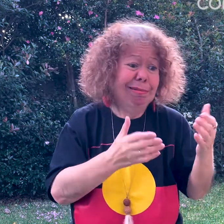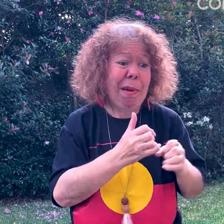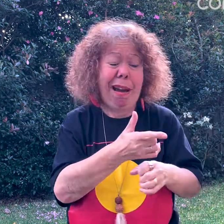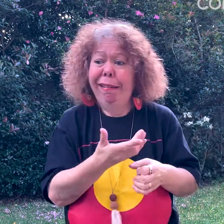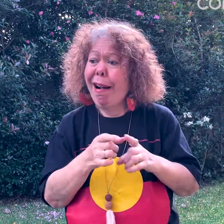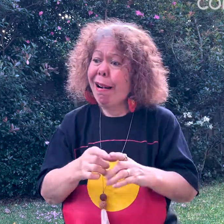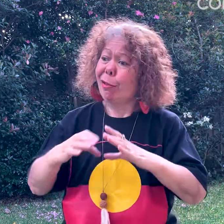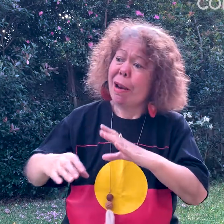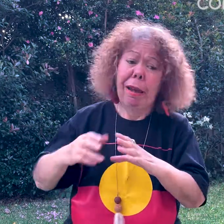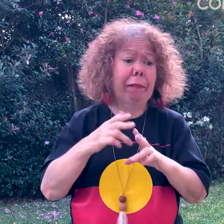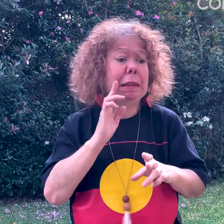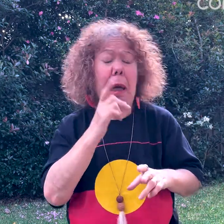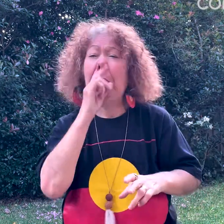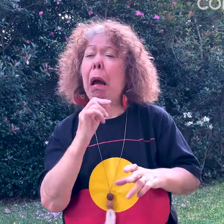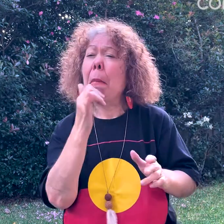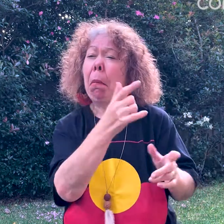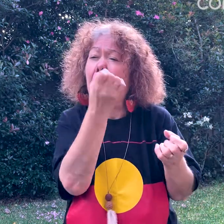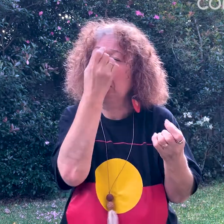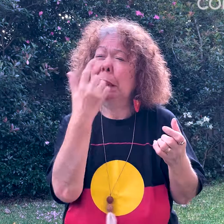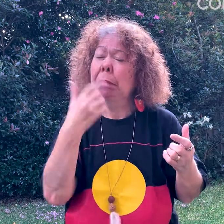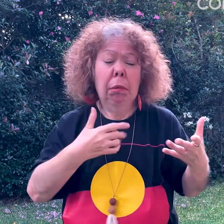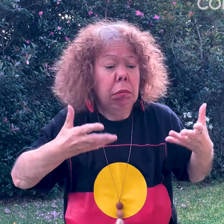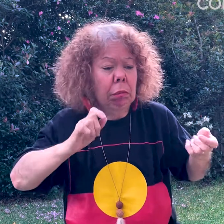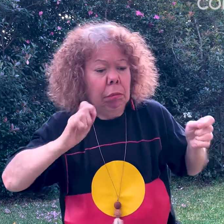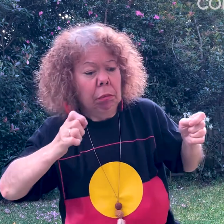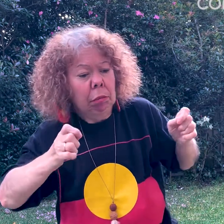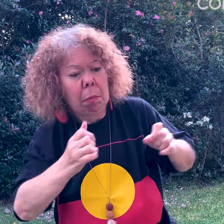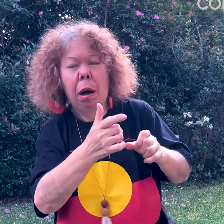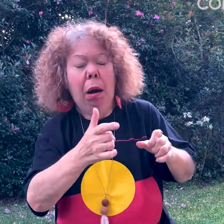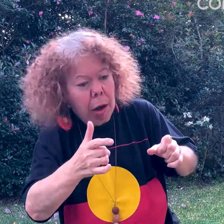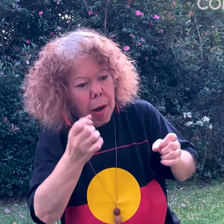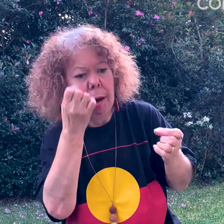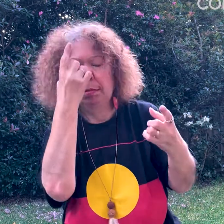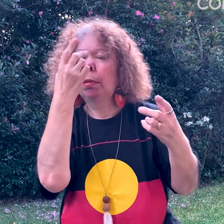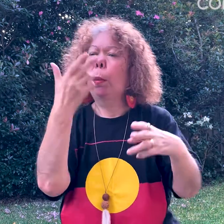and miss out learning more about their heritage. Deaf people learn quickly and easily from other Deaf people,